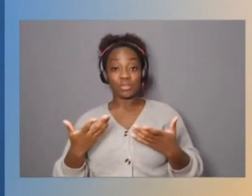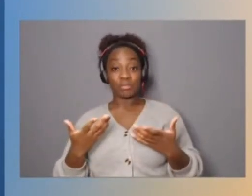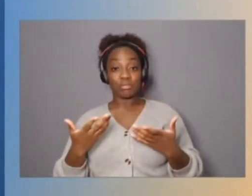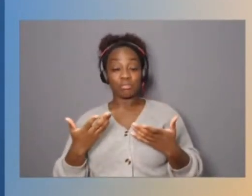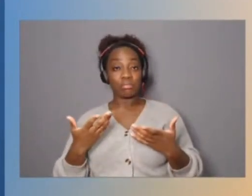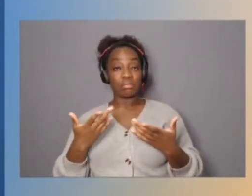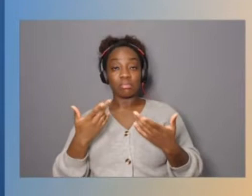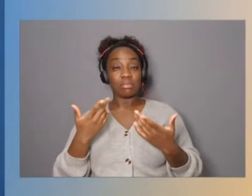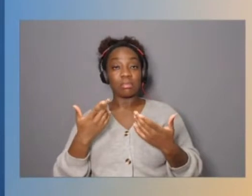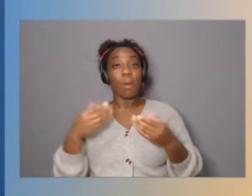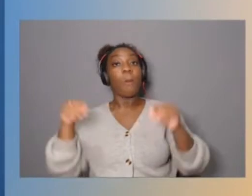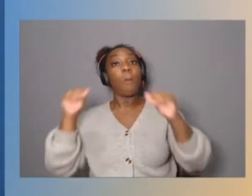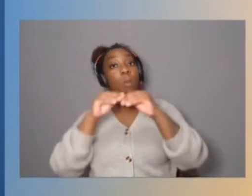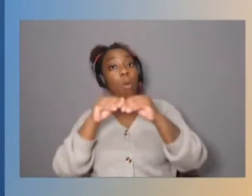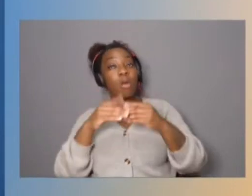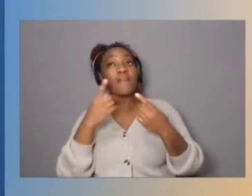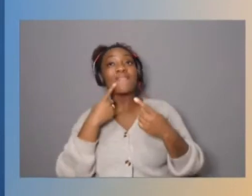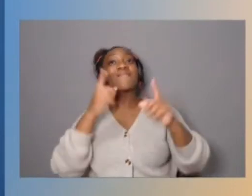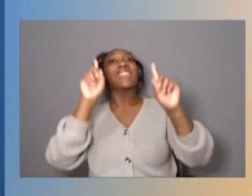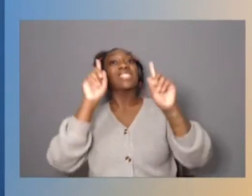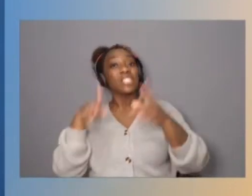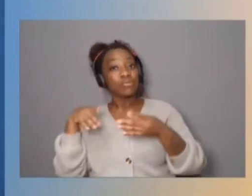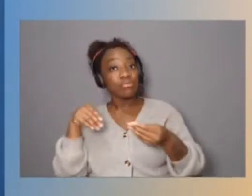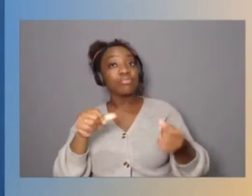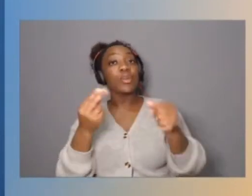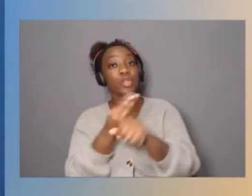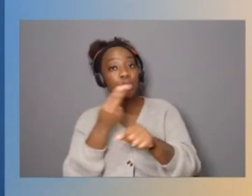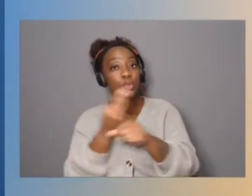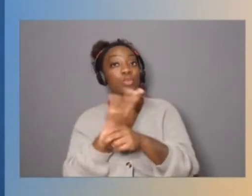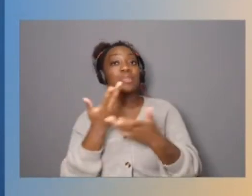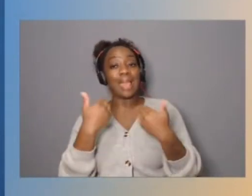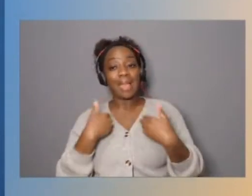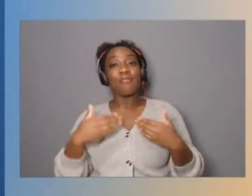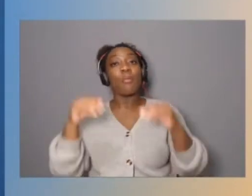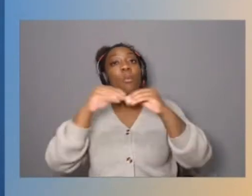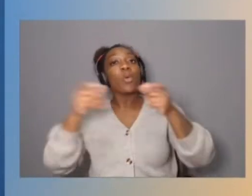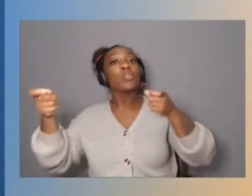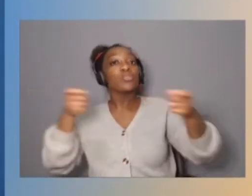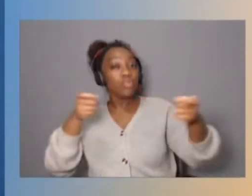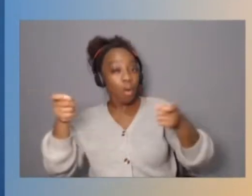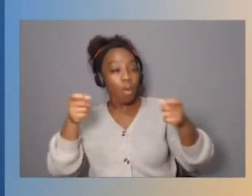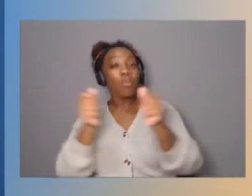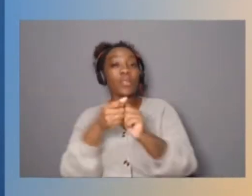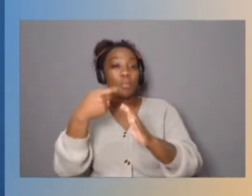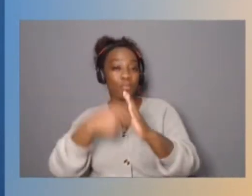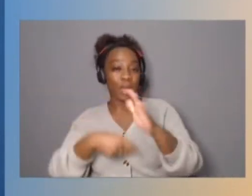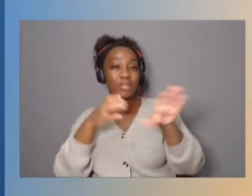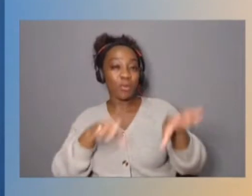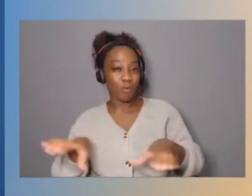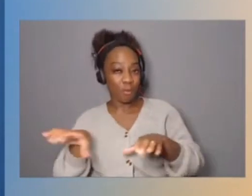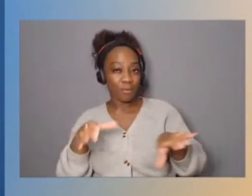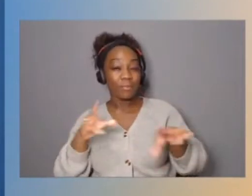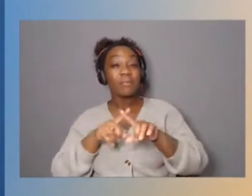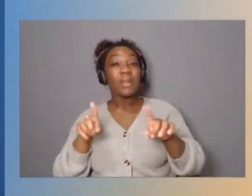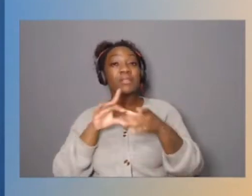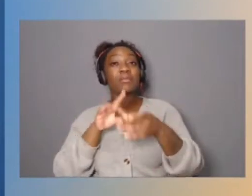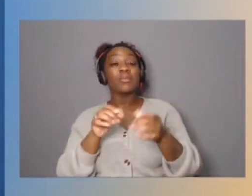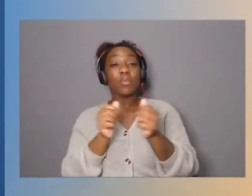and they have better control over their price performance. So in terms of the tried and tested use cases like you asked,